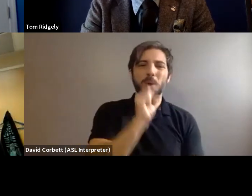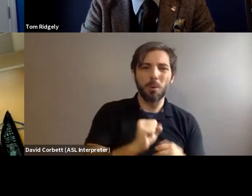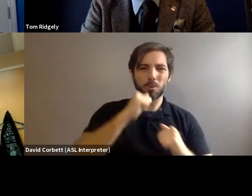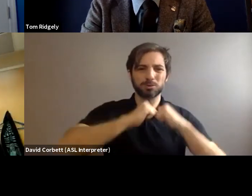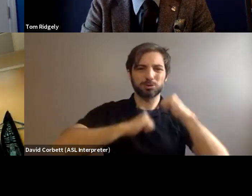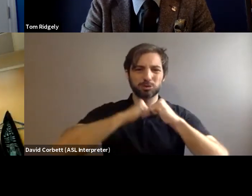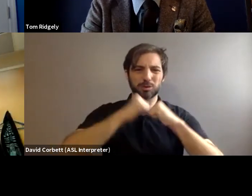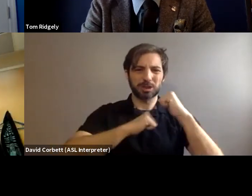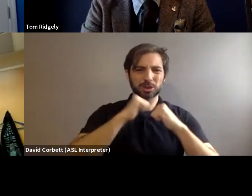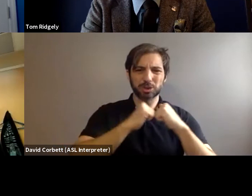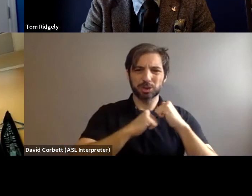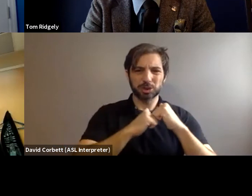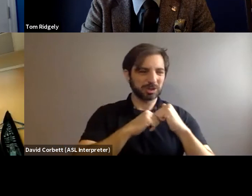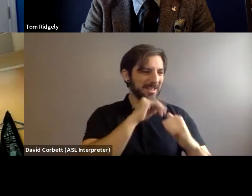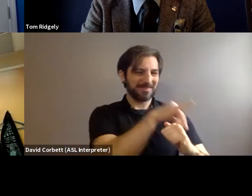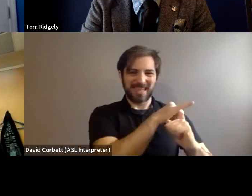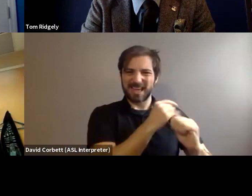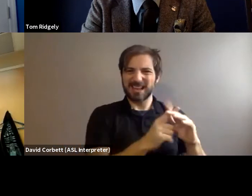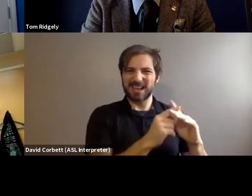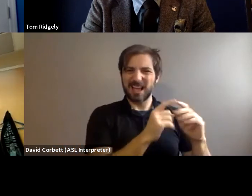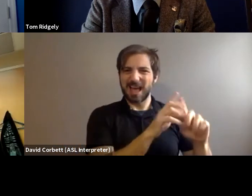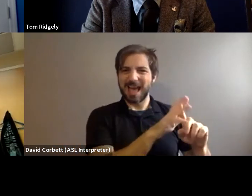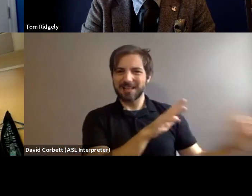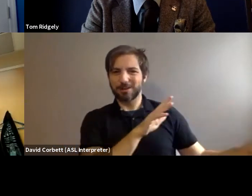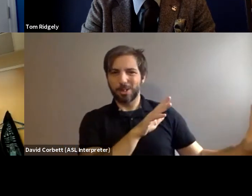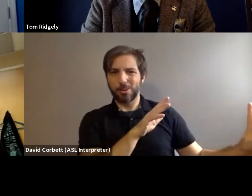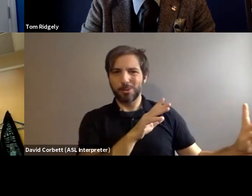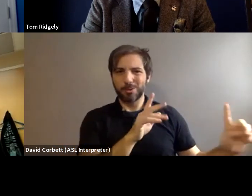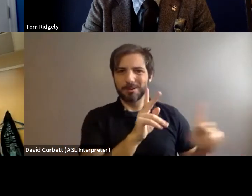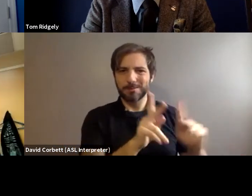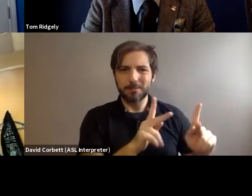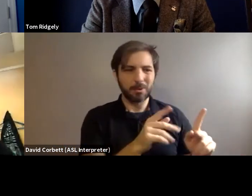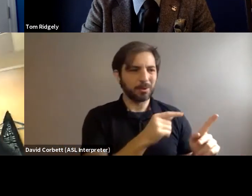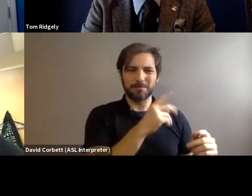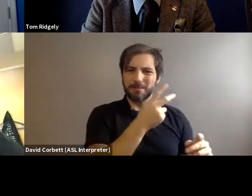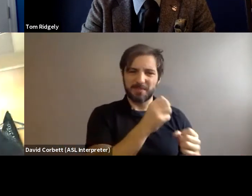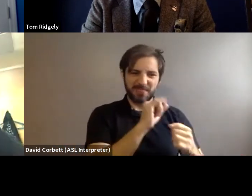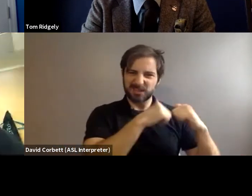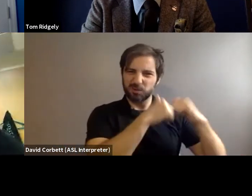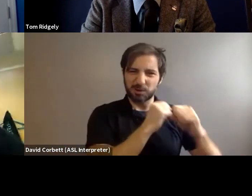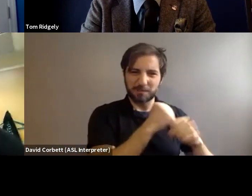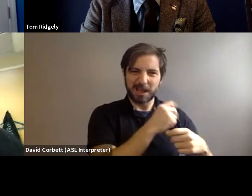exclude people or or just make it harder for people to be a part of that experience then